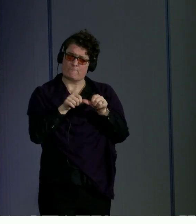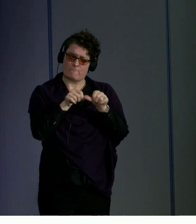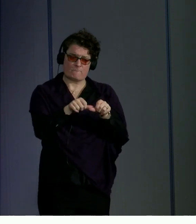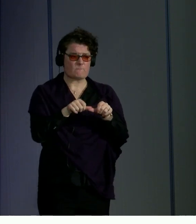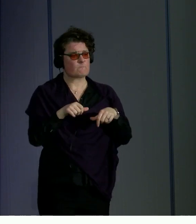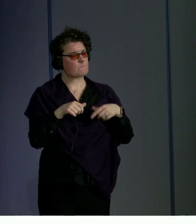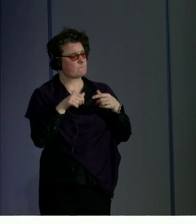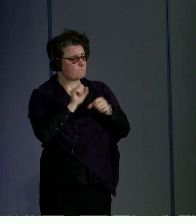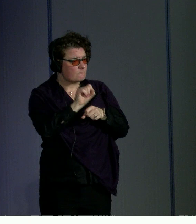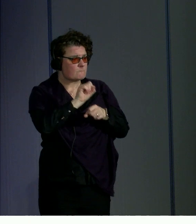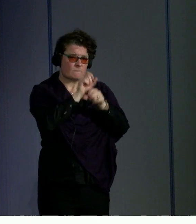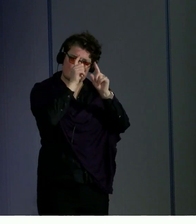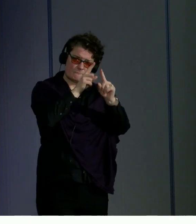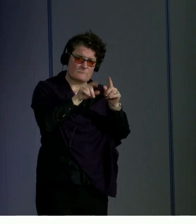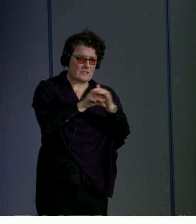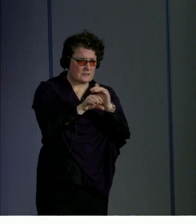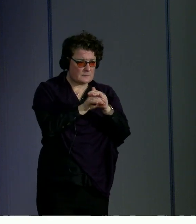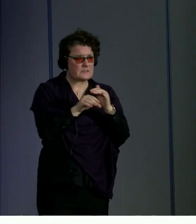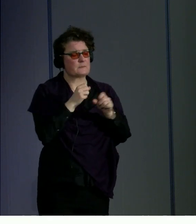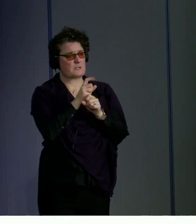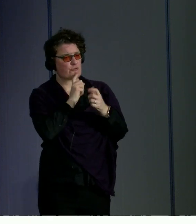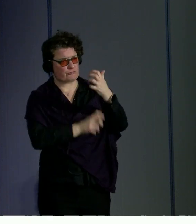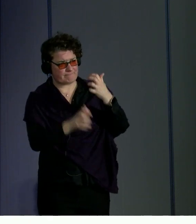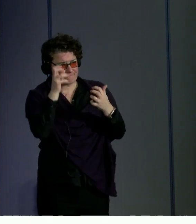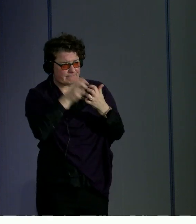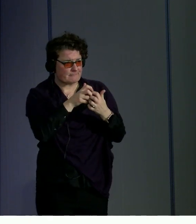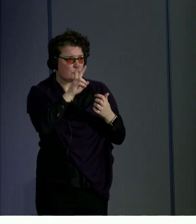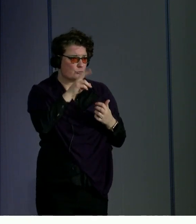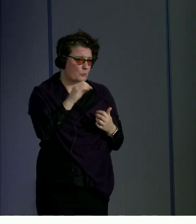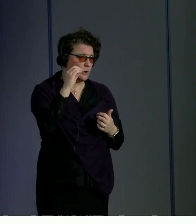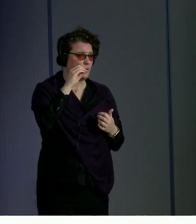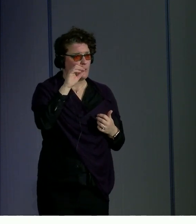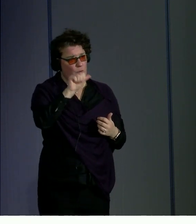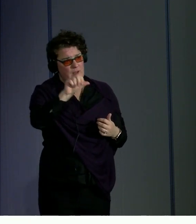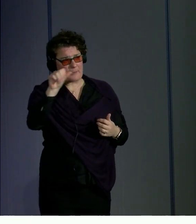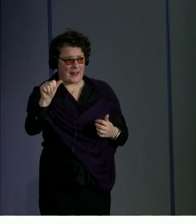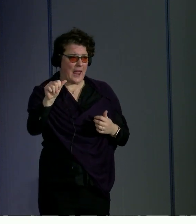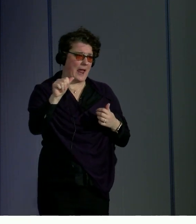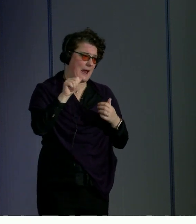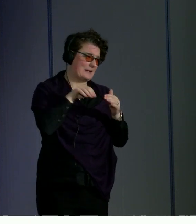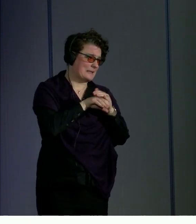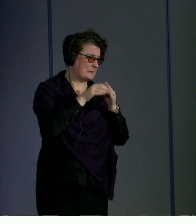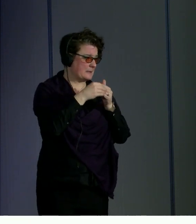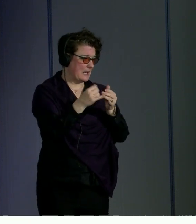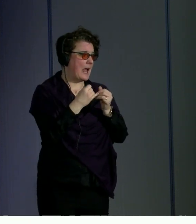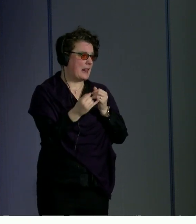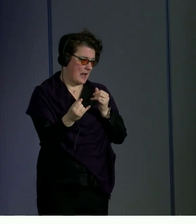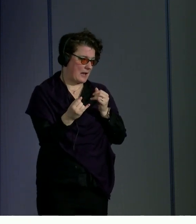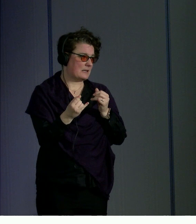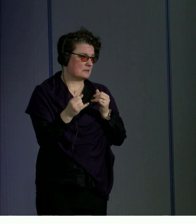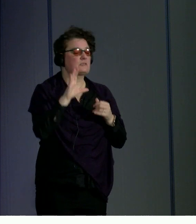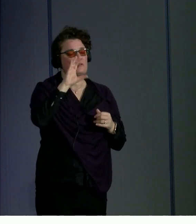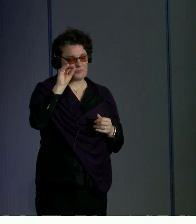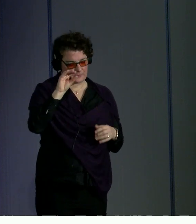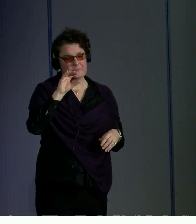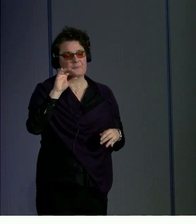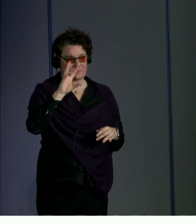Accessibility Guidelines 2.0AA. We welcome your accessibility feedback for further assistance.